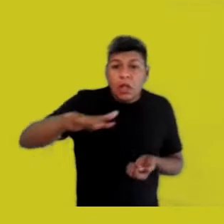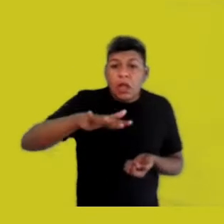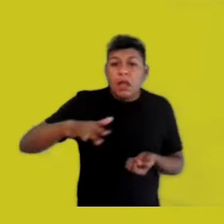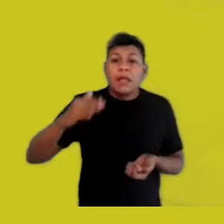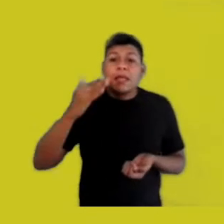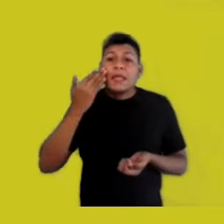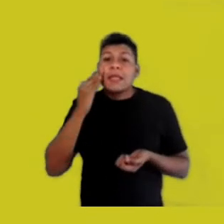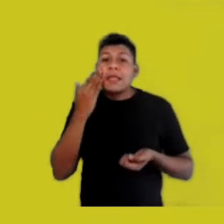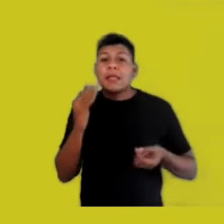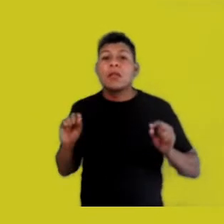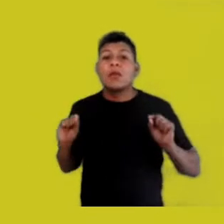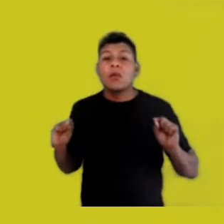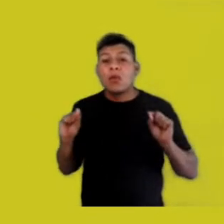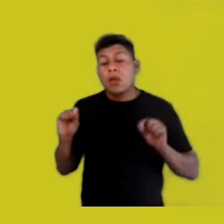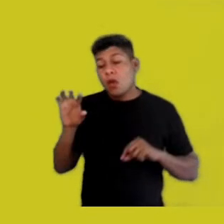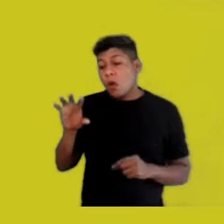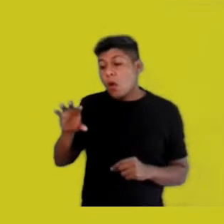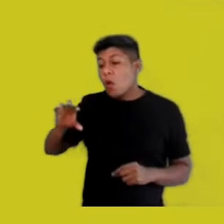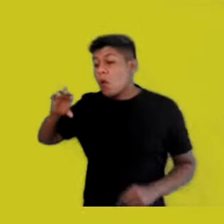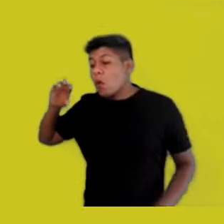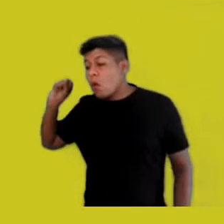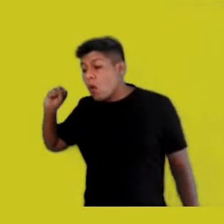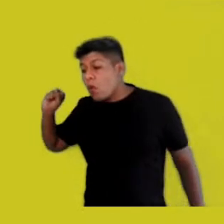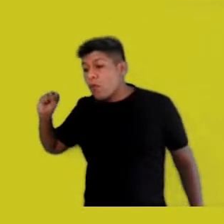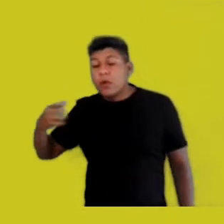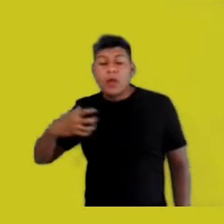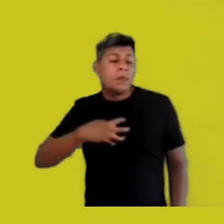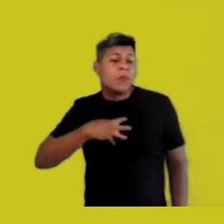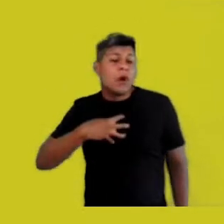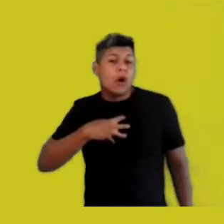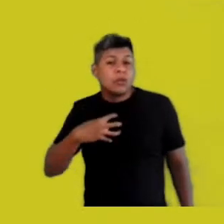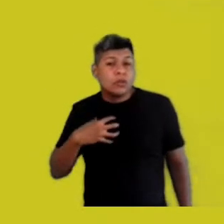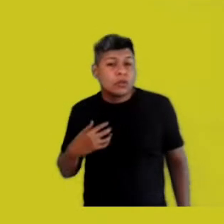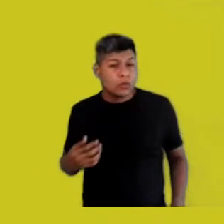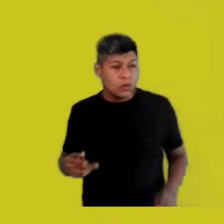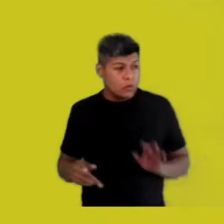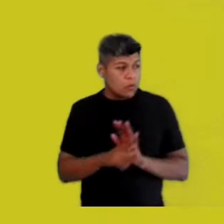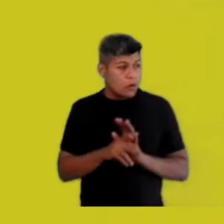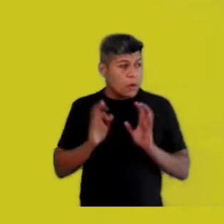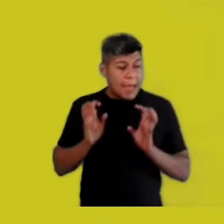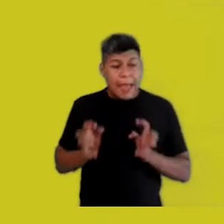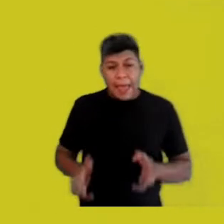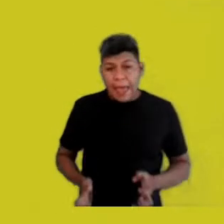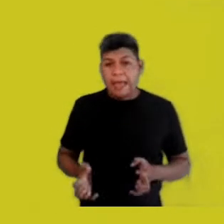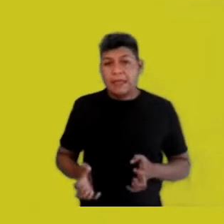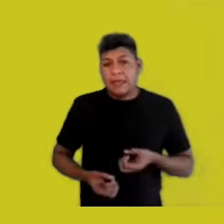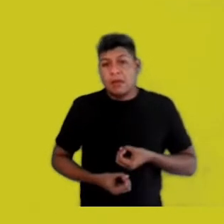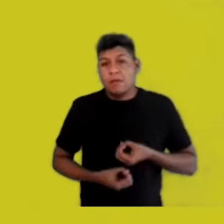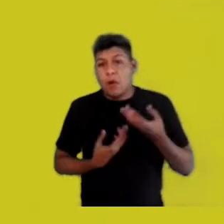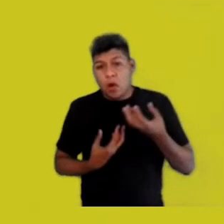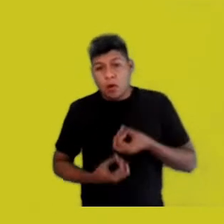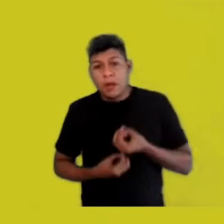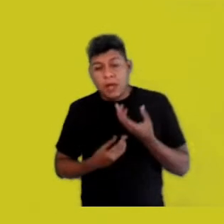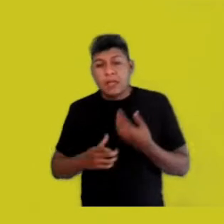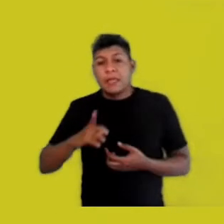or hear, in what way ethical and poetical relations operate